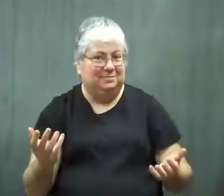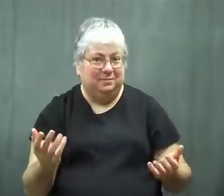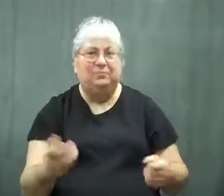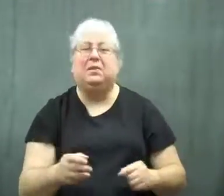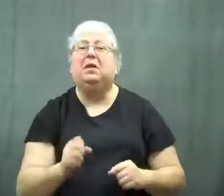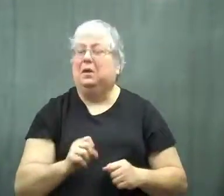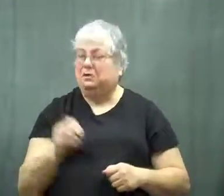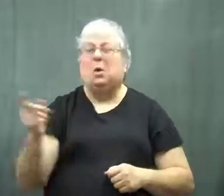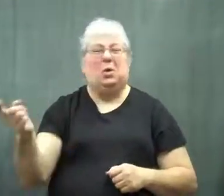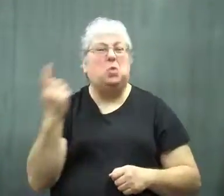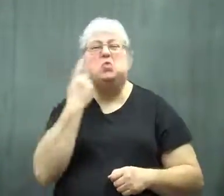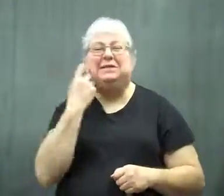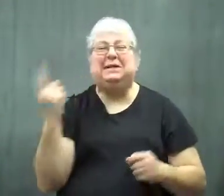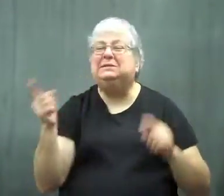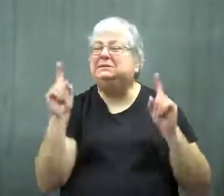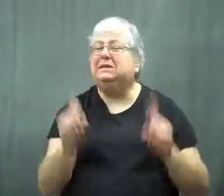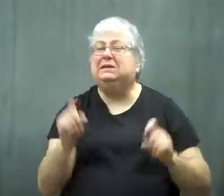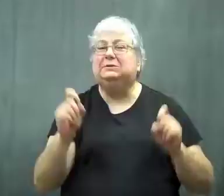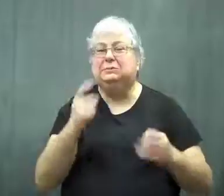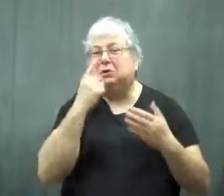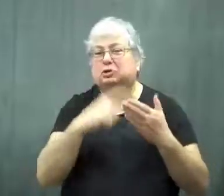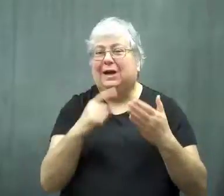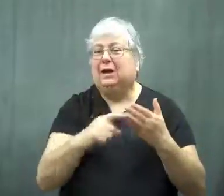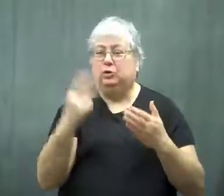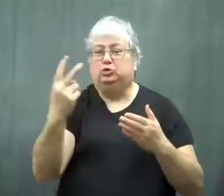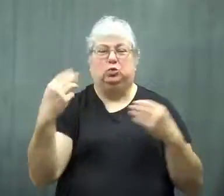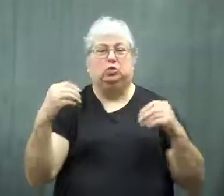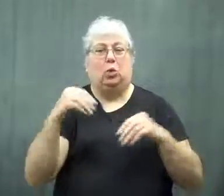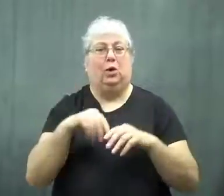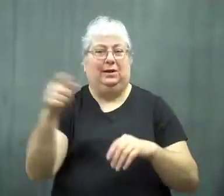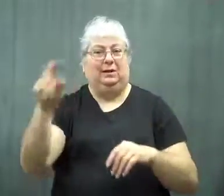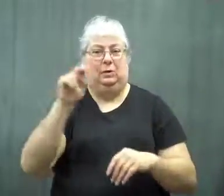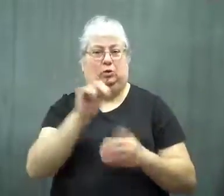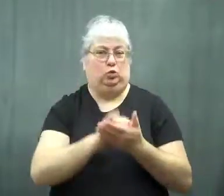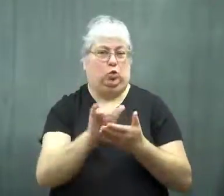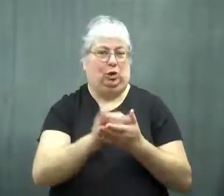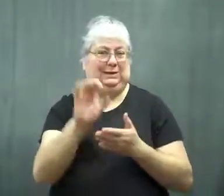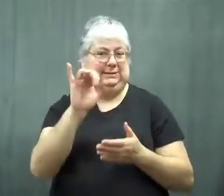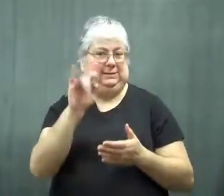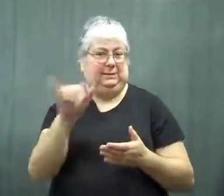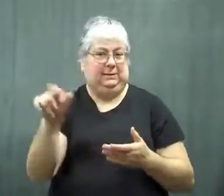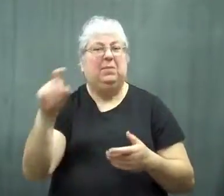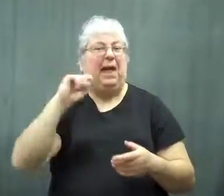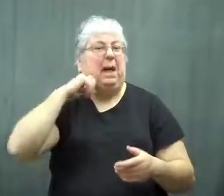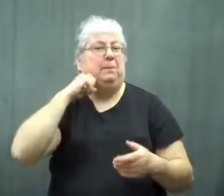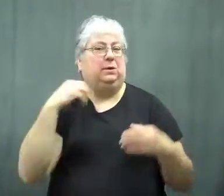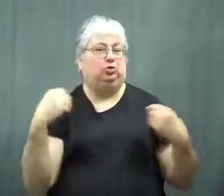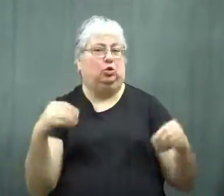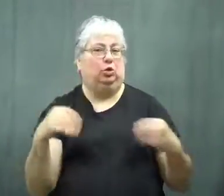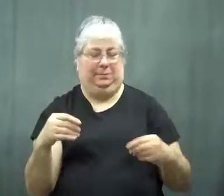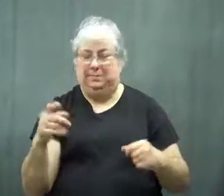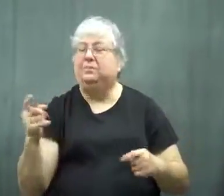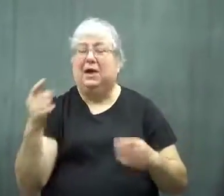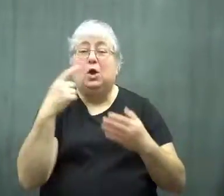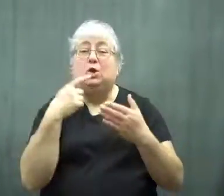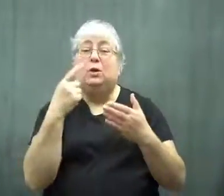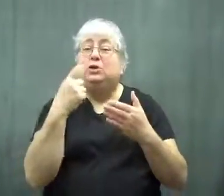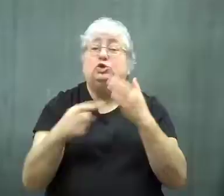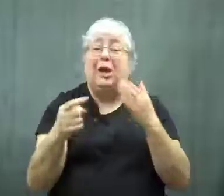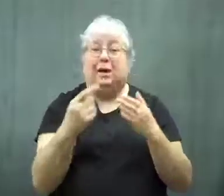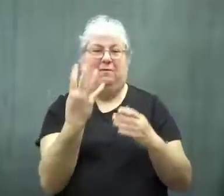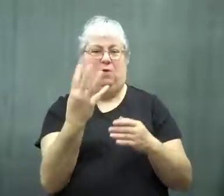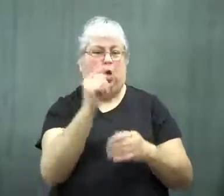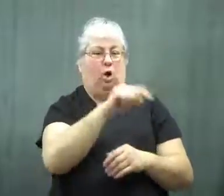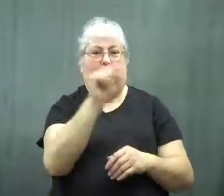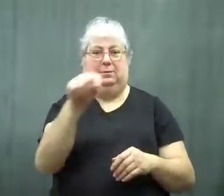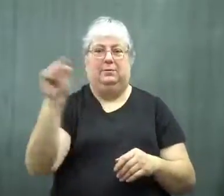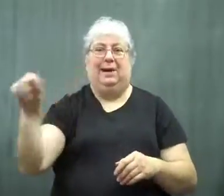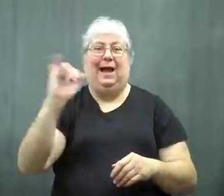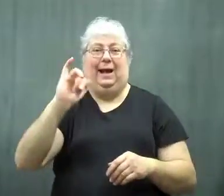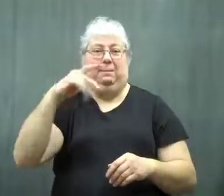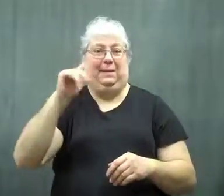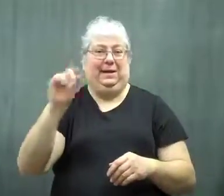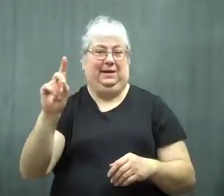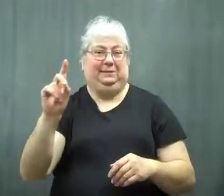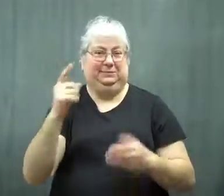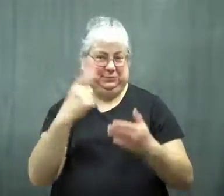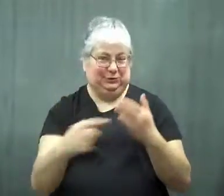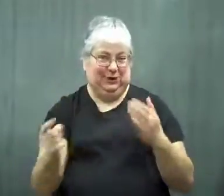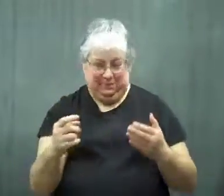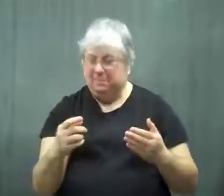Two Apple stores in New York City were tested. Four iPads were checked.